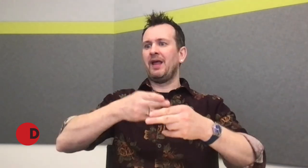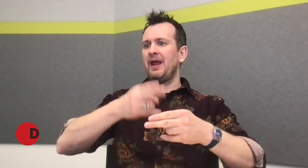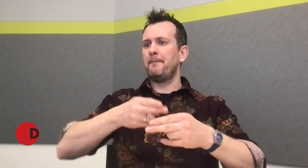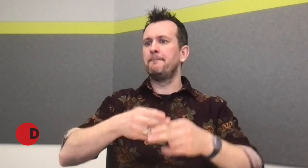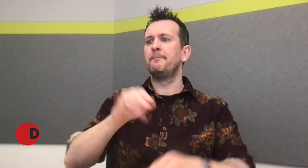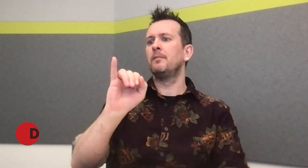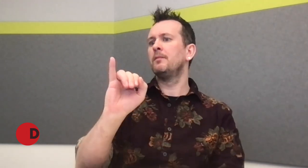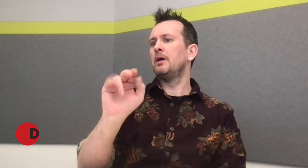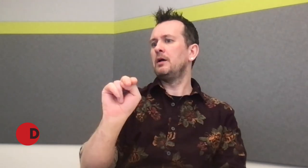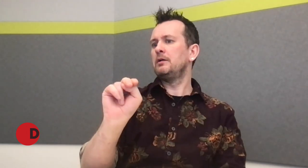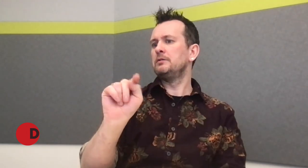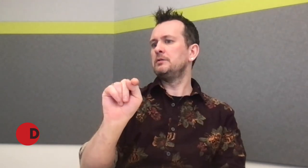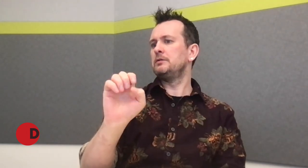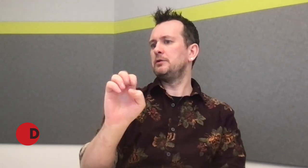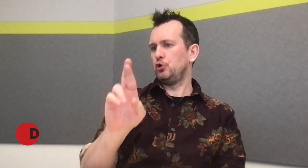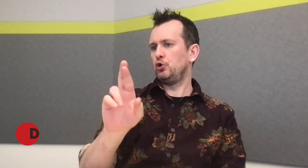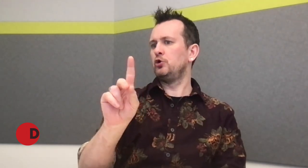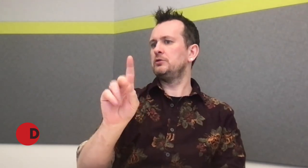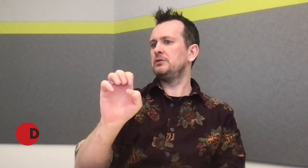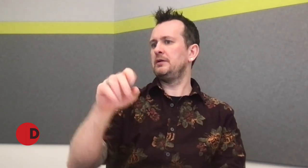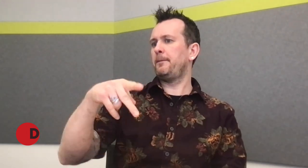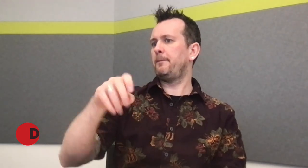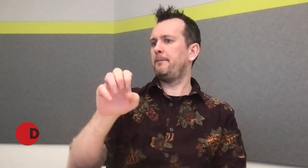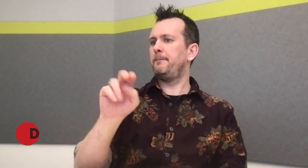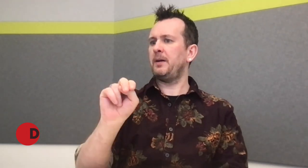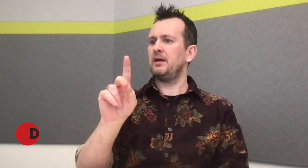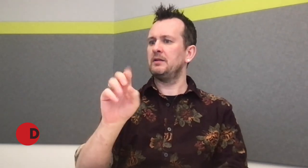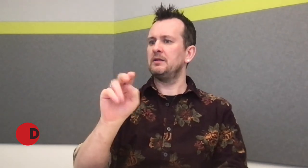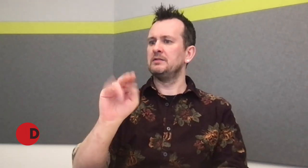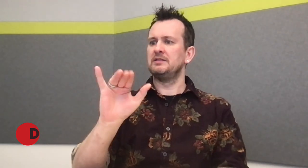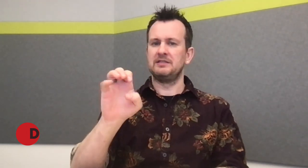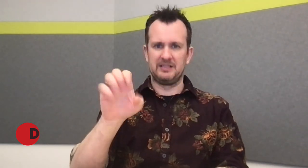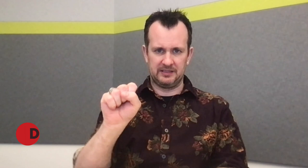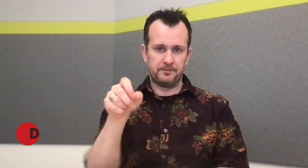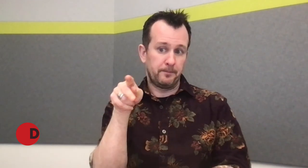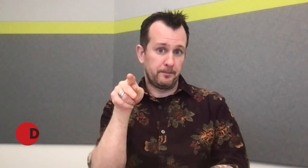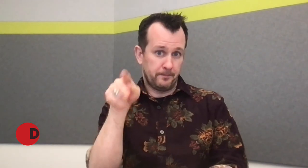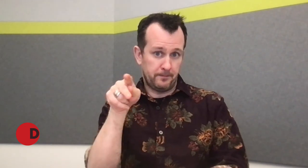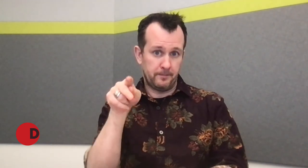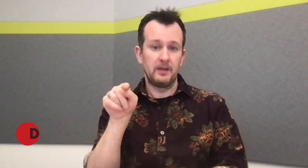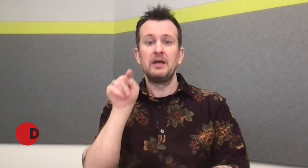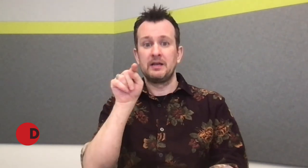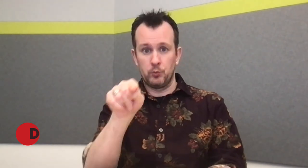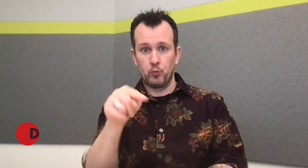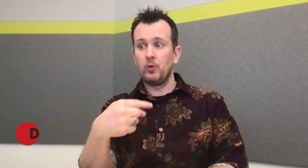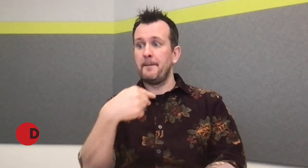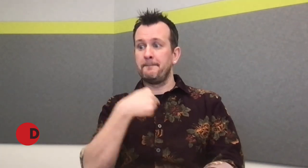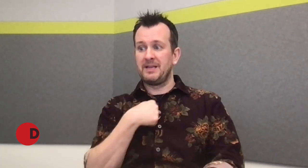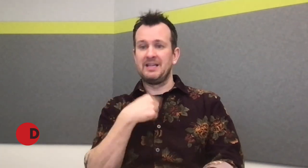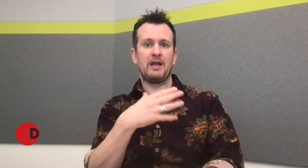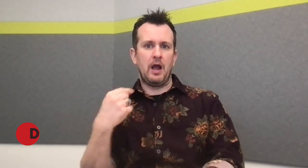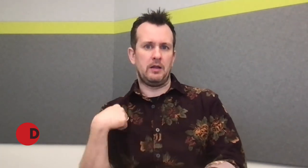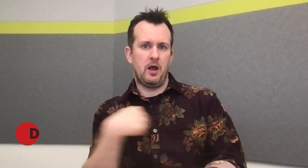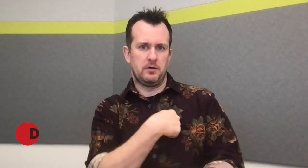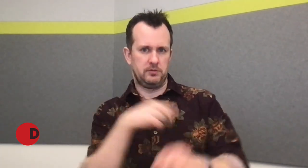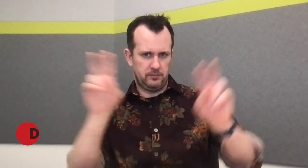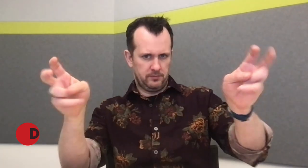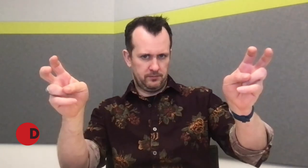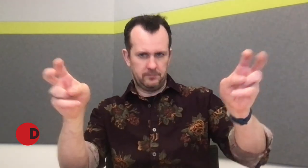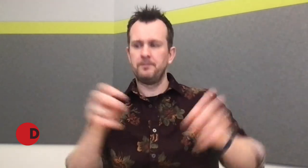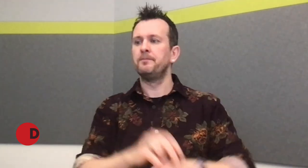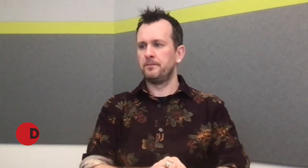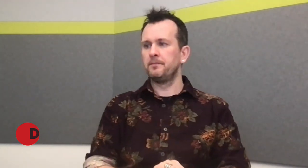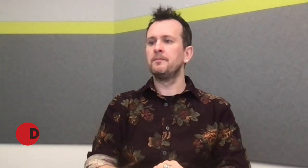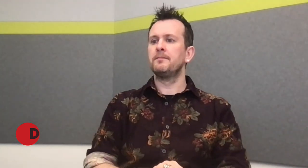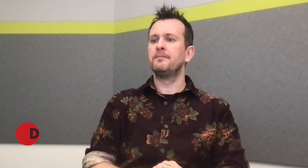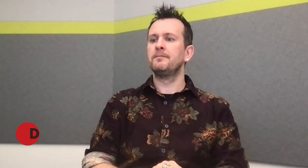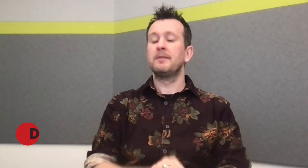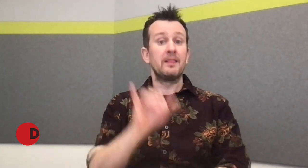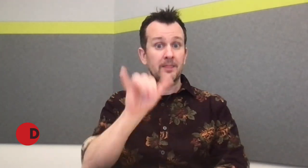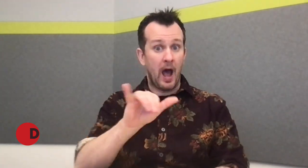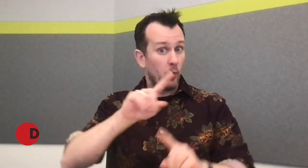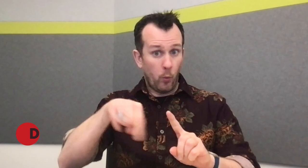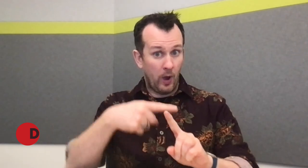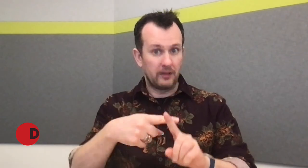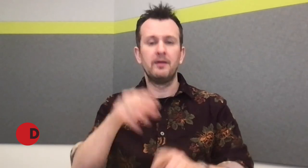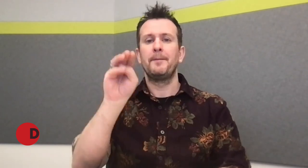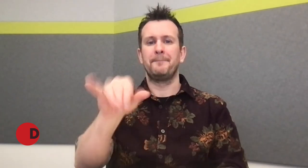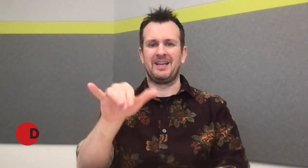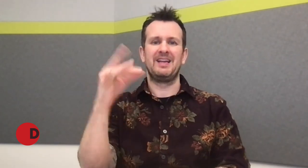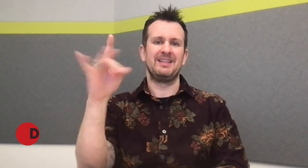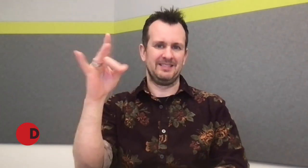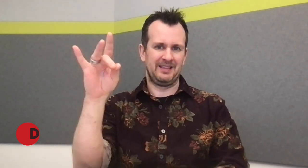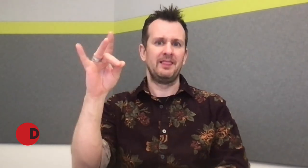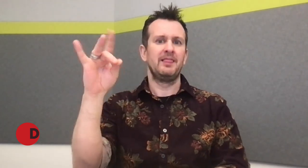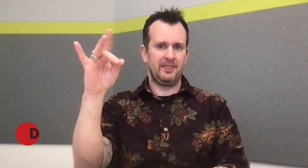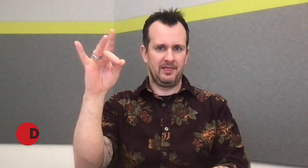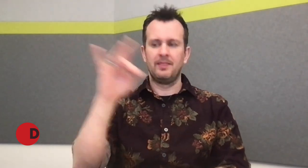called “Interdependencies: You Me, and Us” on May 18.